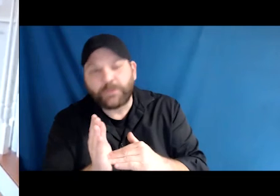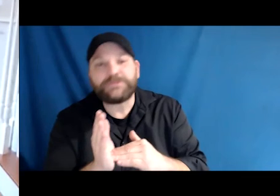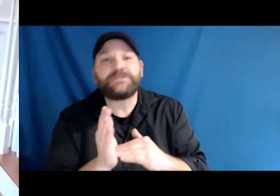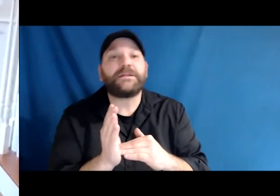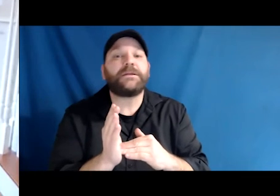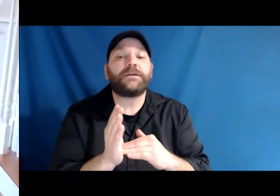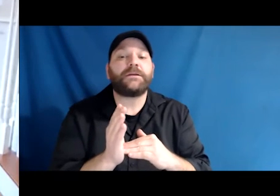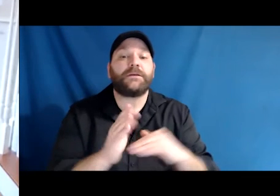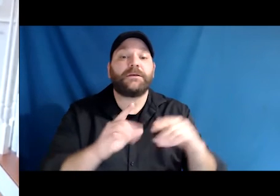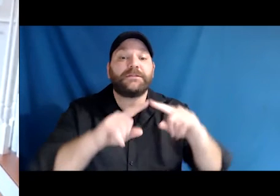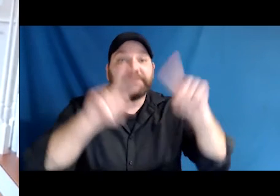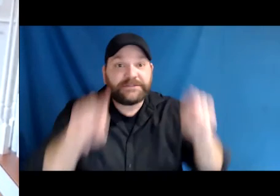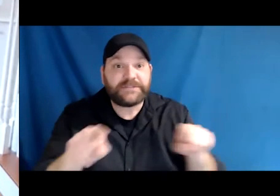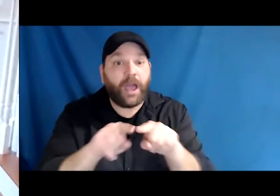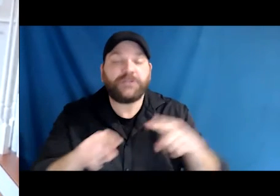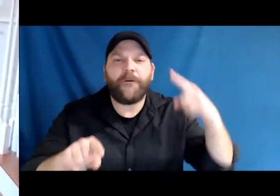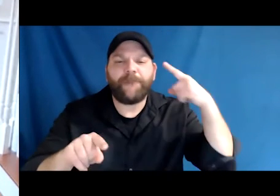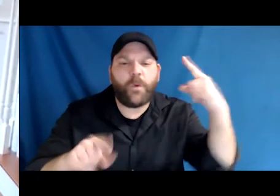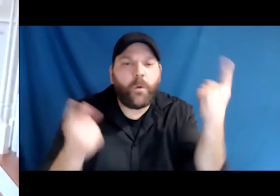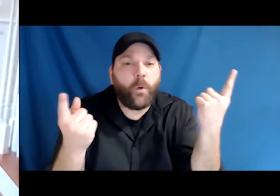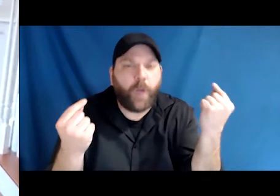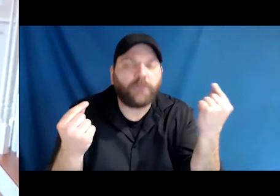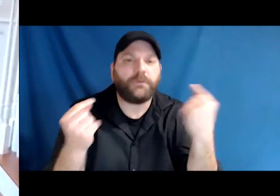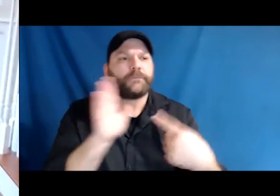and social distancing guideline signs across our campus.